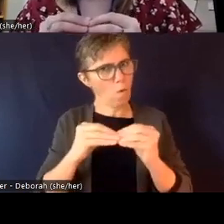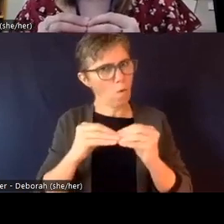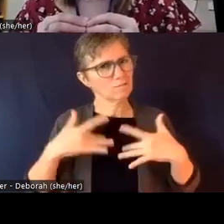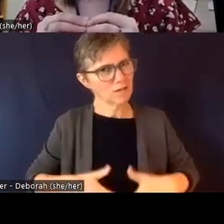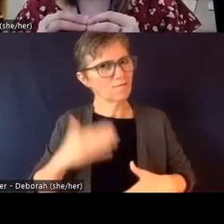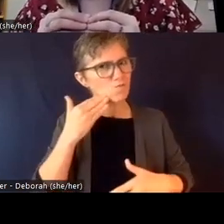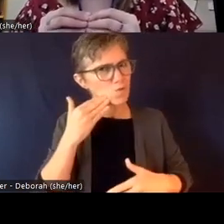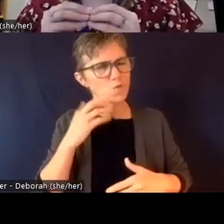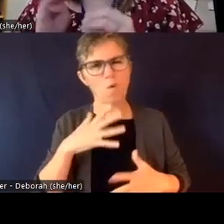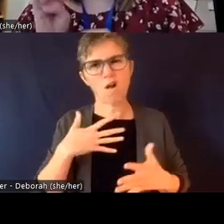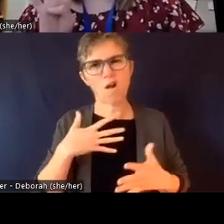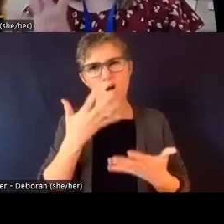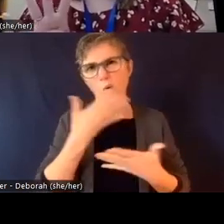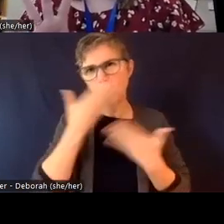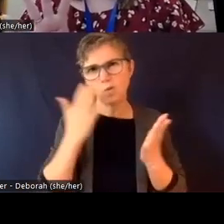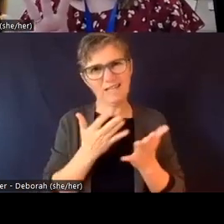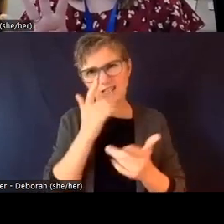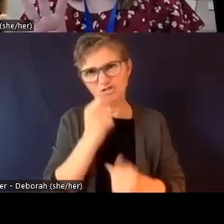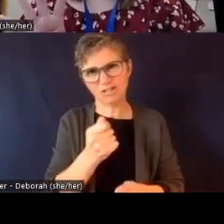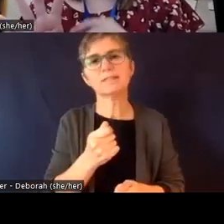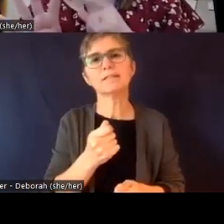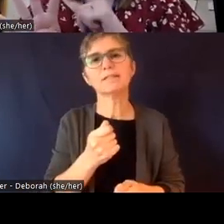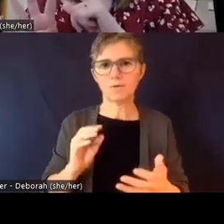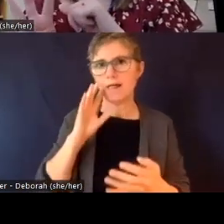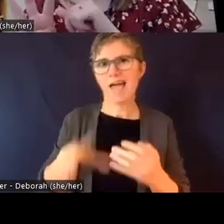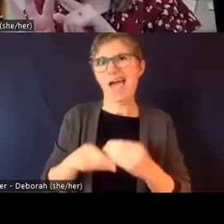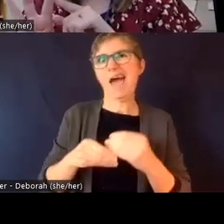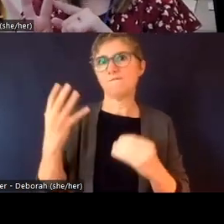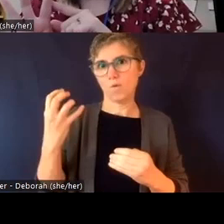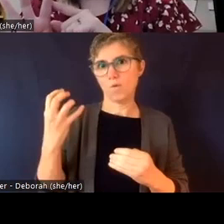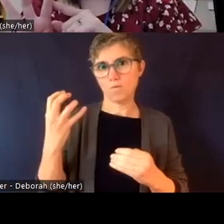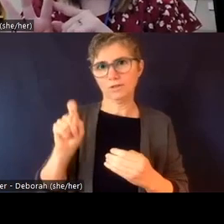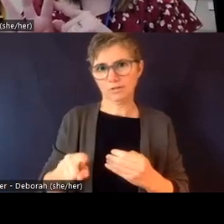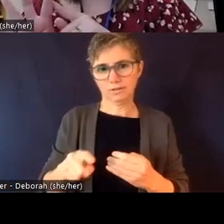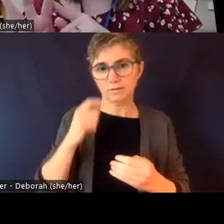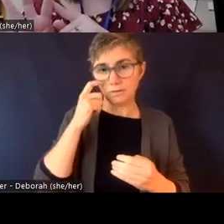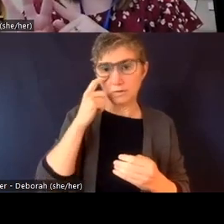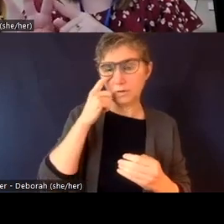of interest," then they get four questions. So the period where their mood was worse,